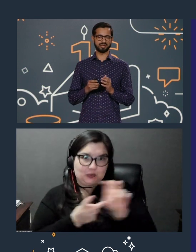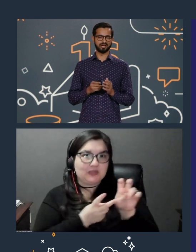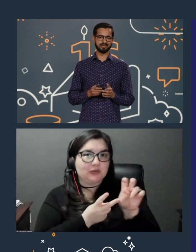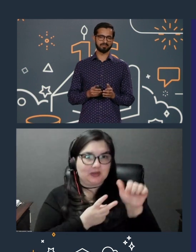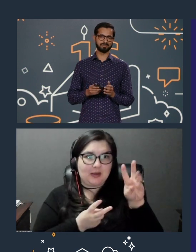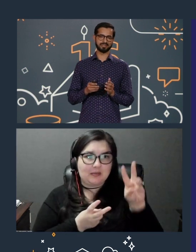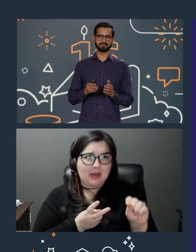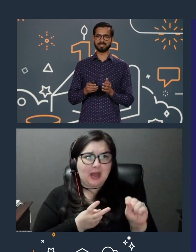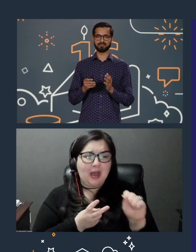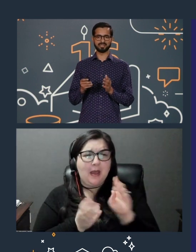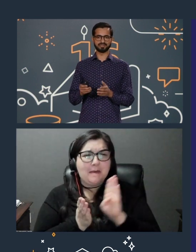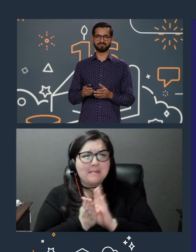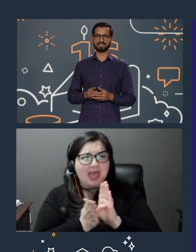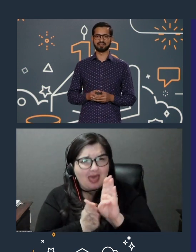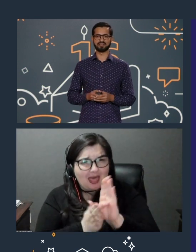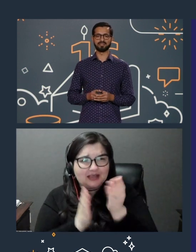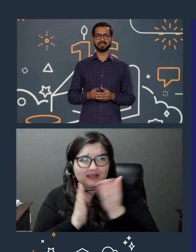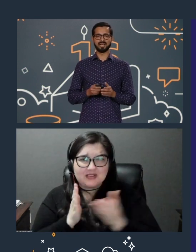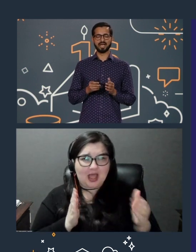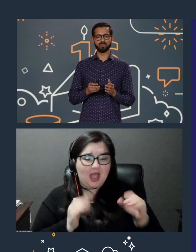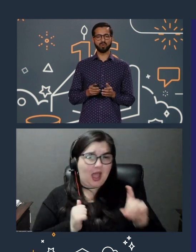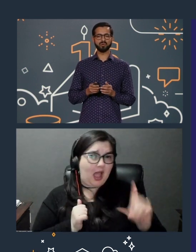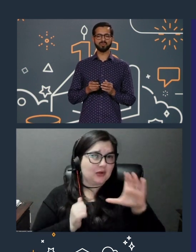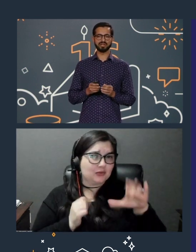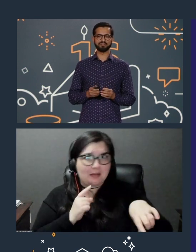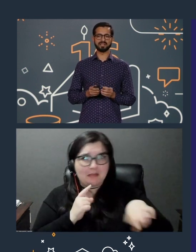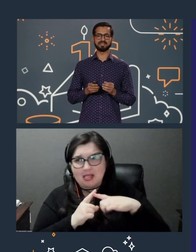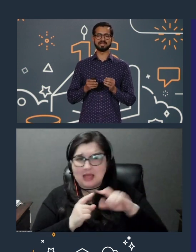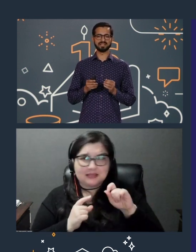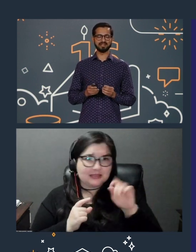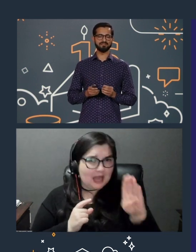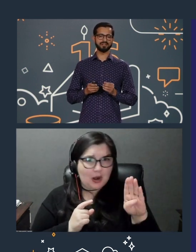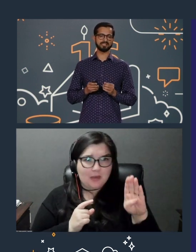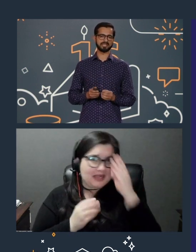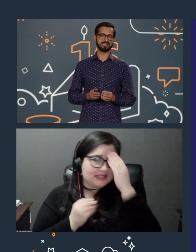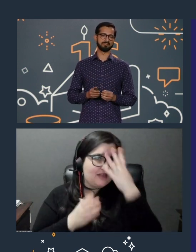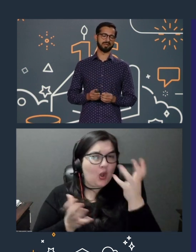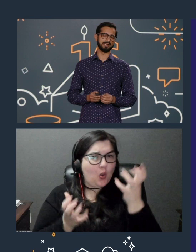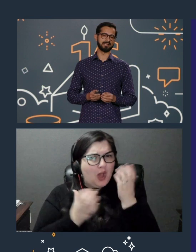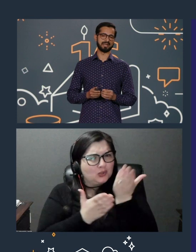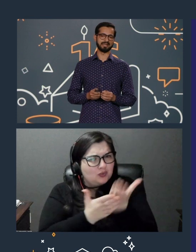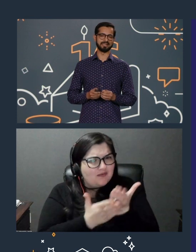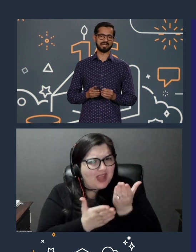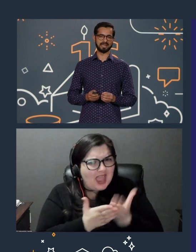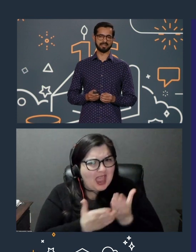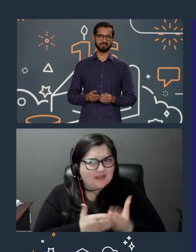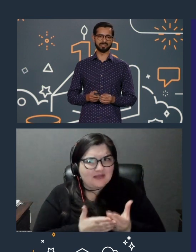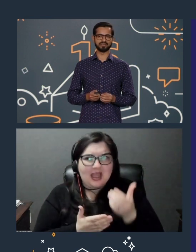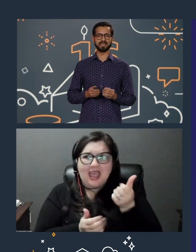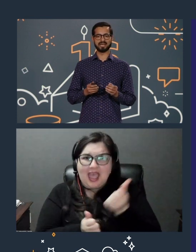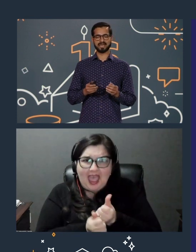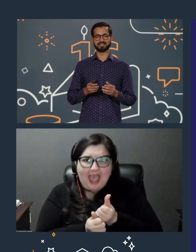hundred plus petabytes of data, and want to verify that every single bite landing in AWS has